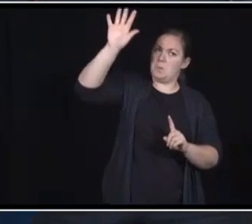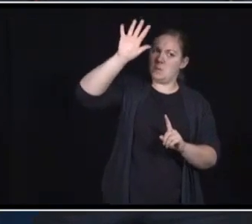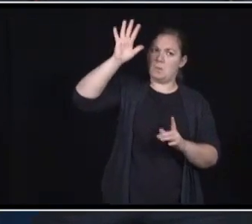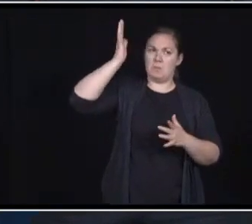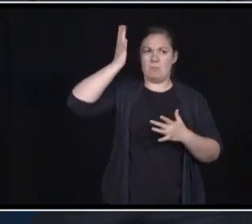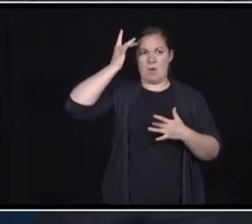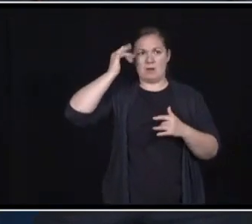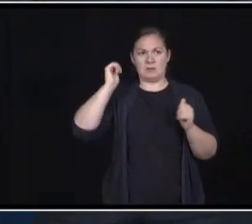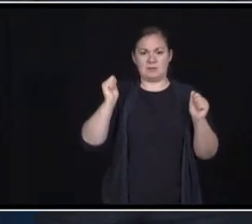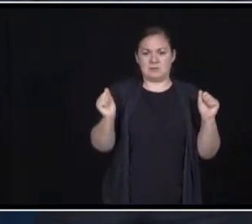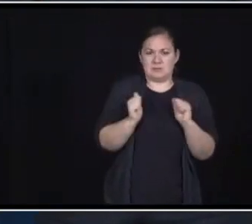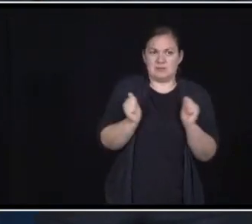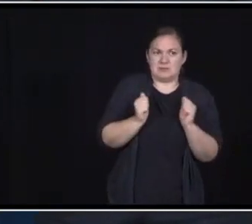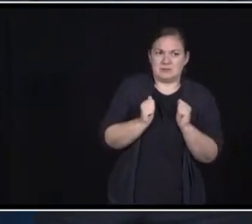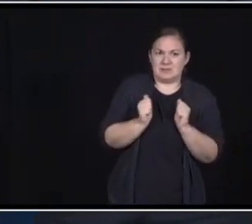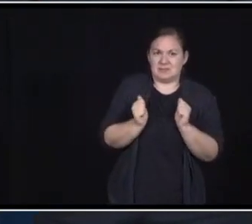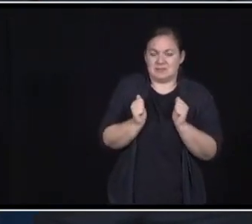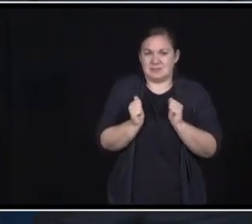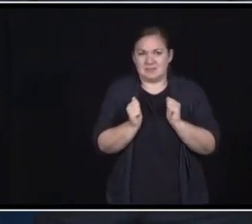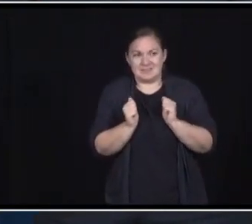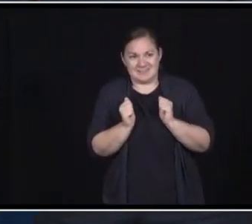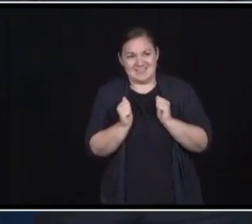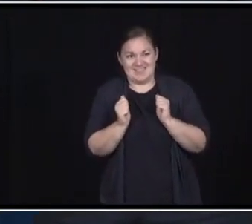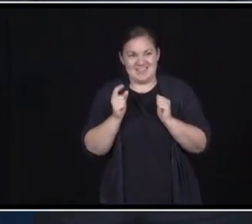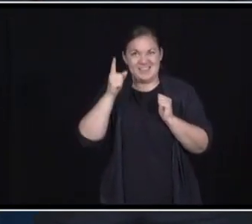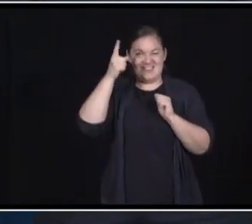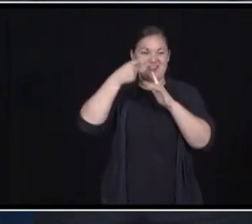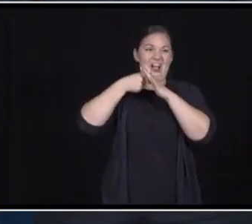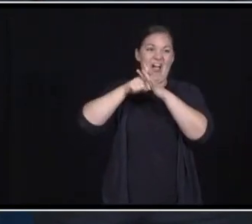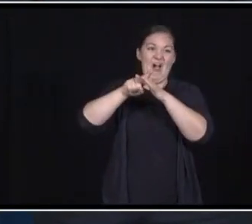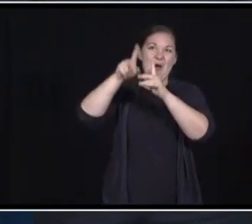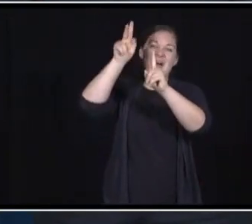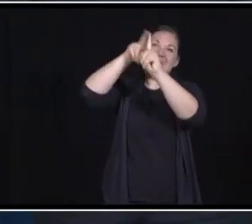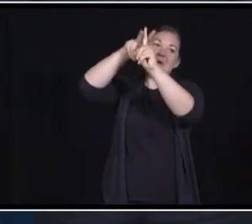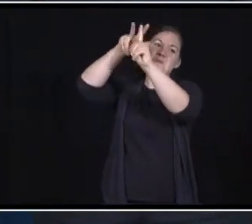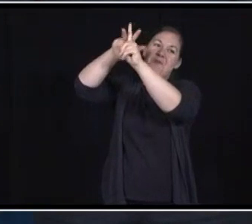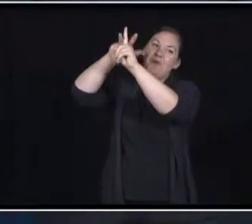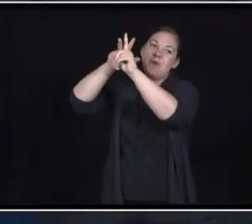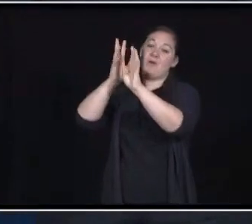assessment centres now because of the weather conditions, mostly. Getting colder.